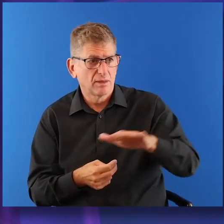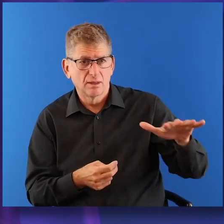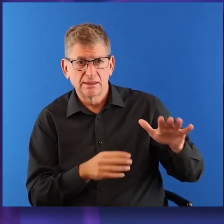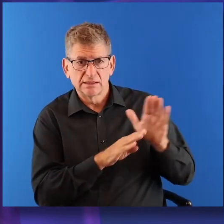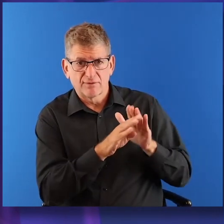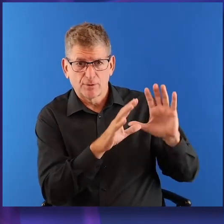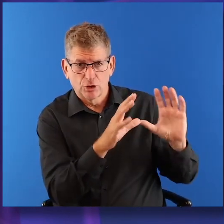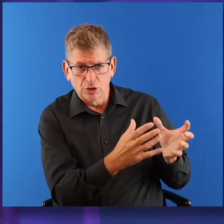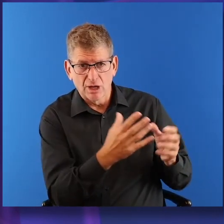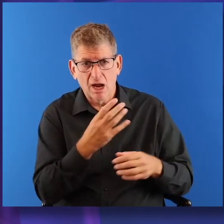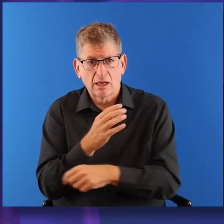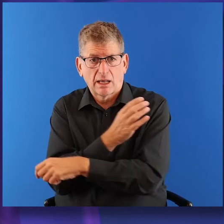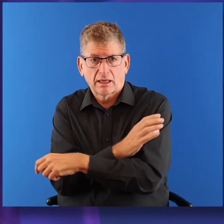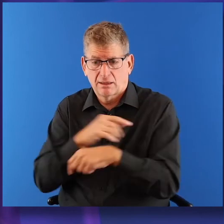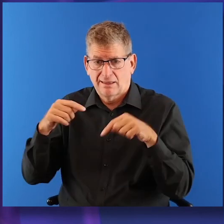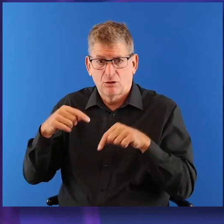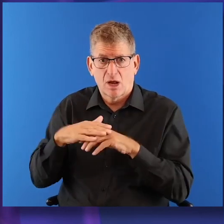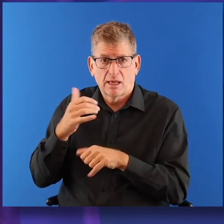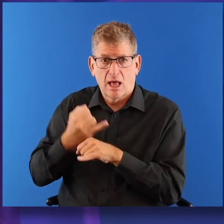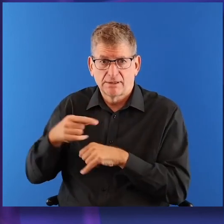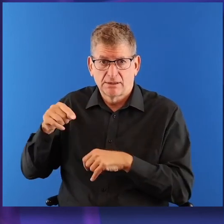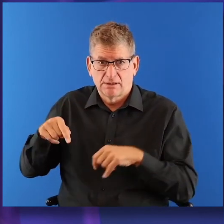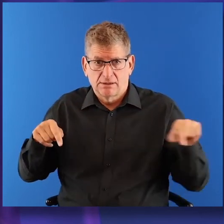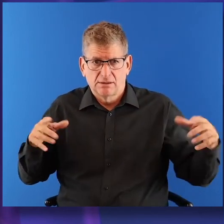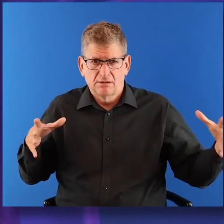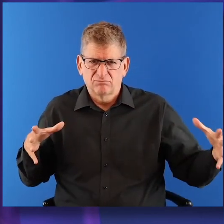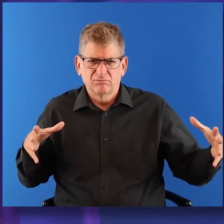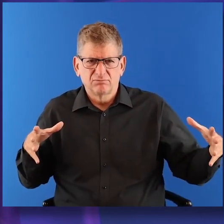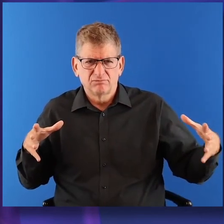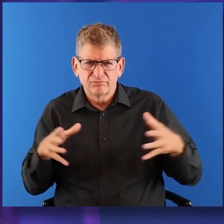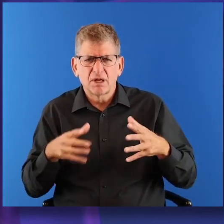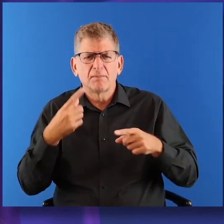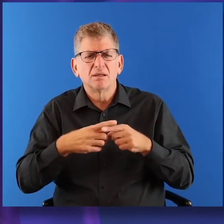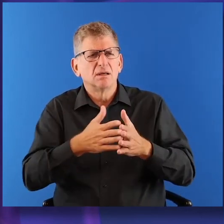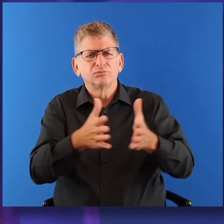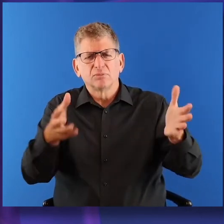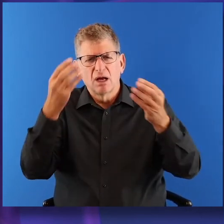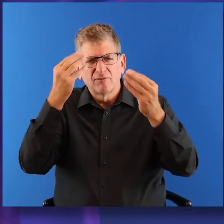a number of developers and clinicians here on campus,